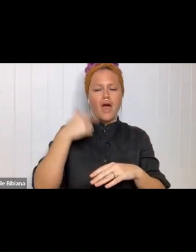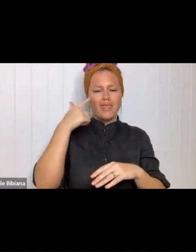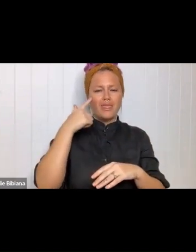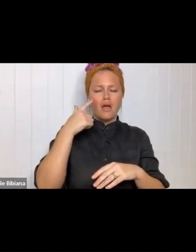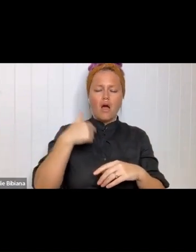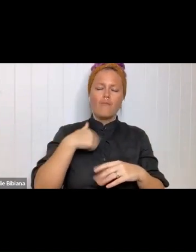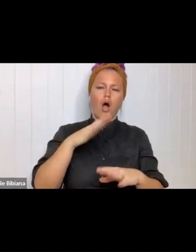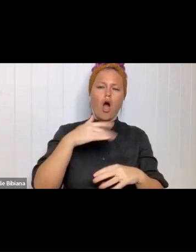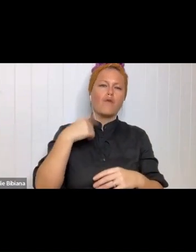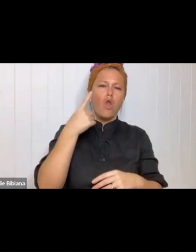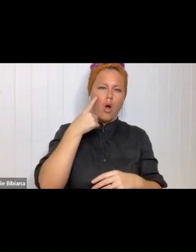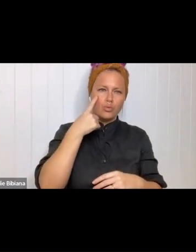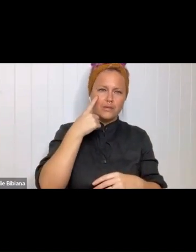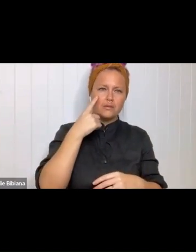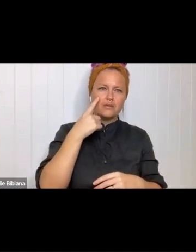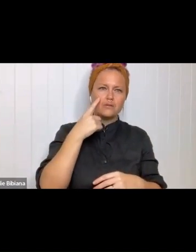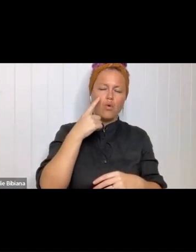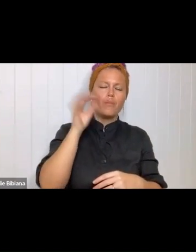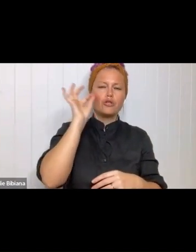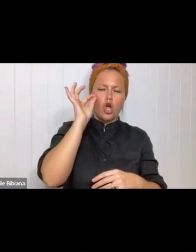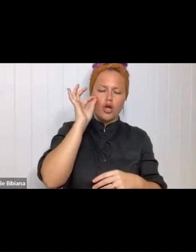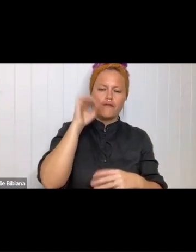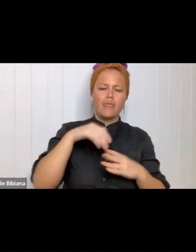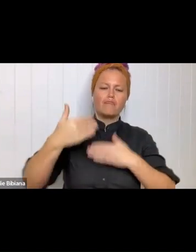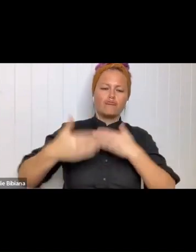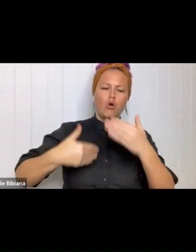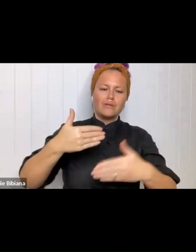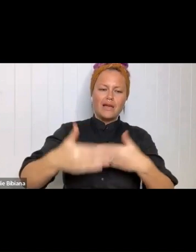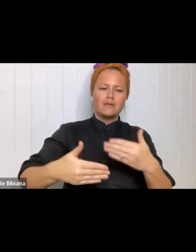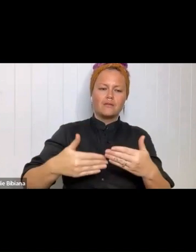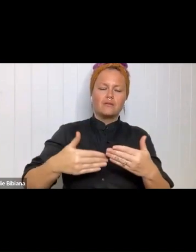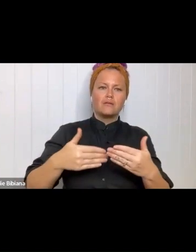observed in the process of our writing us writing our most